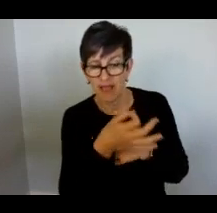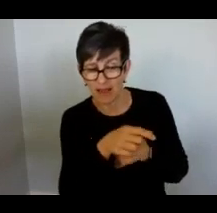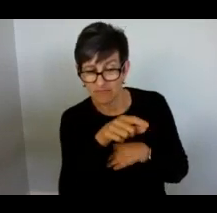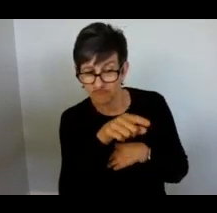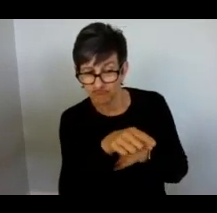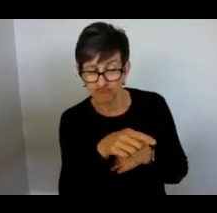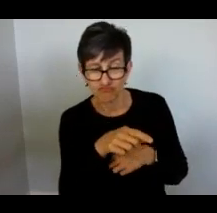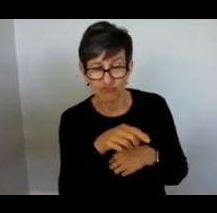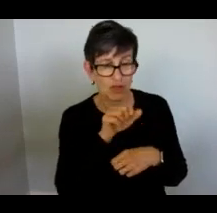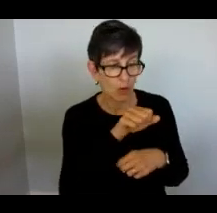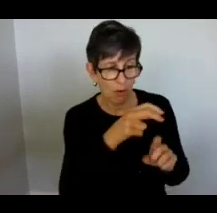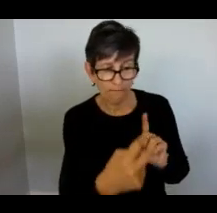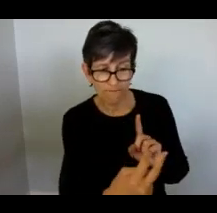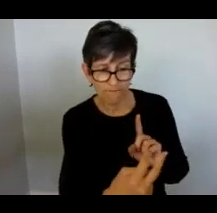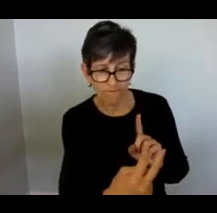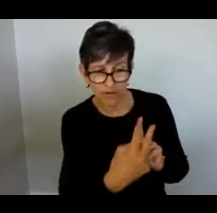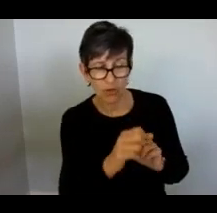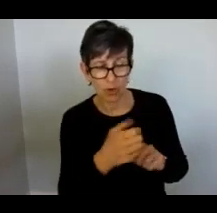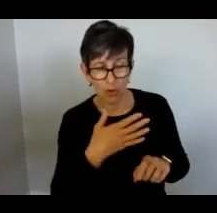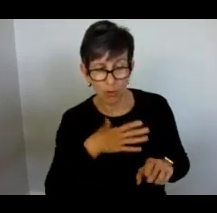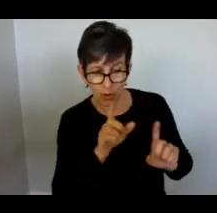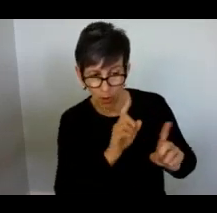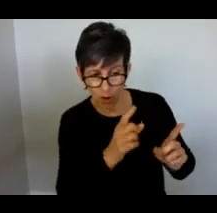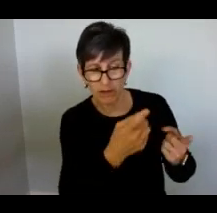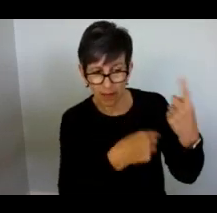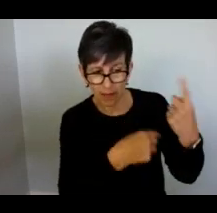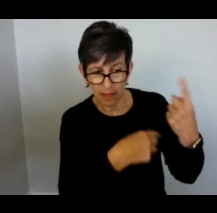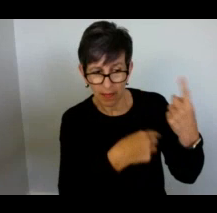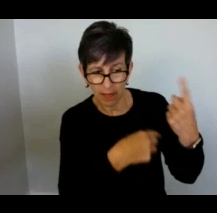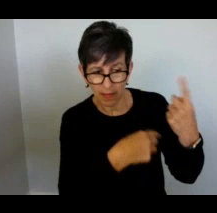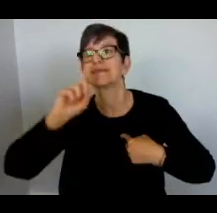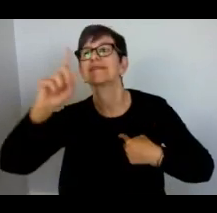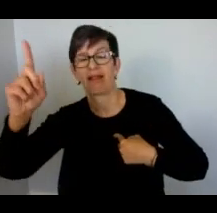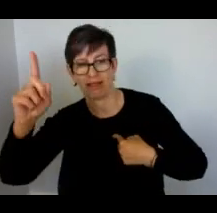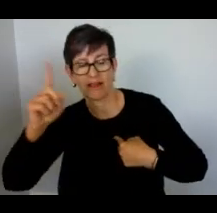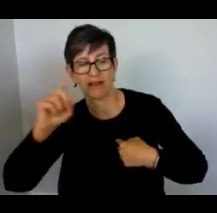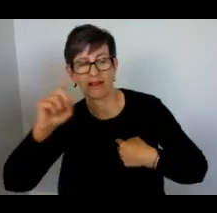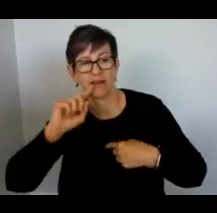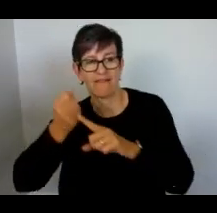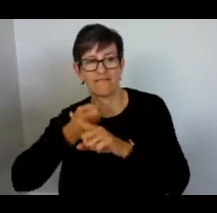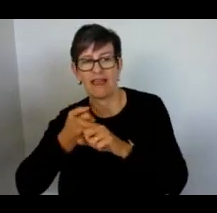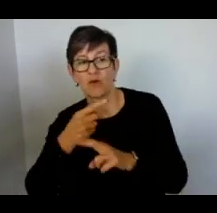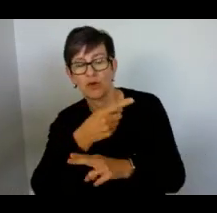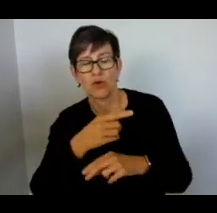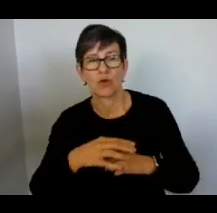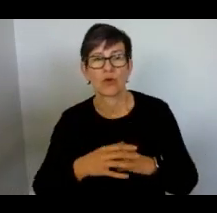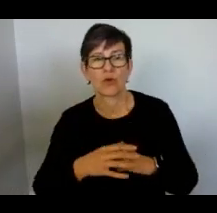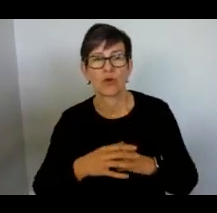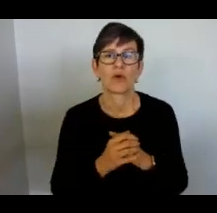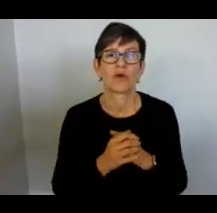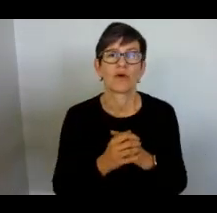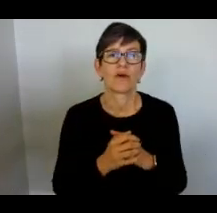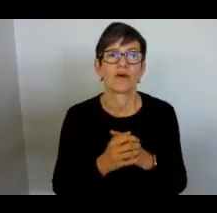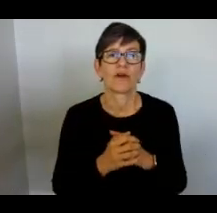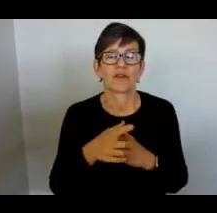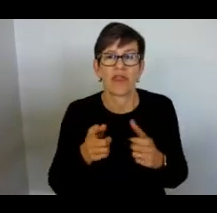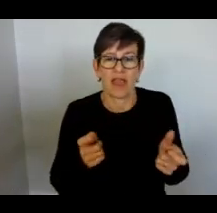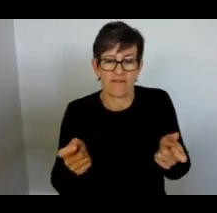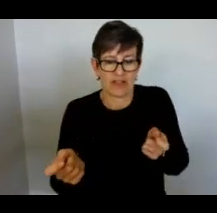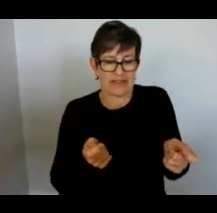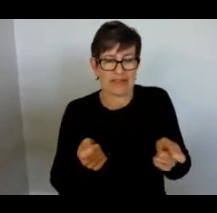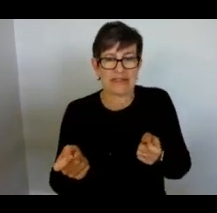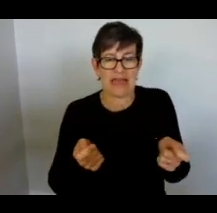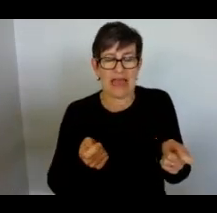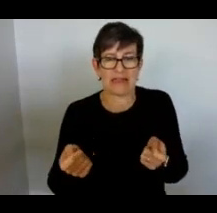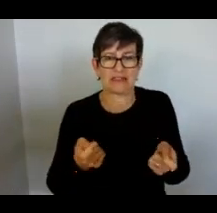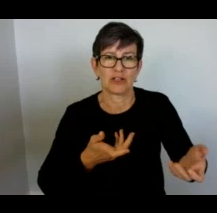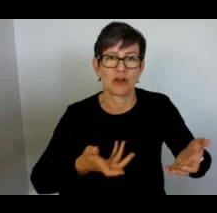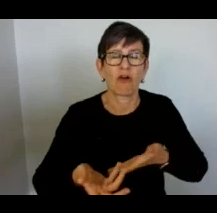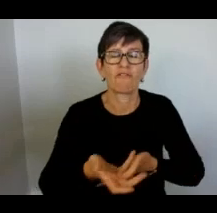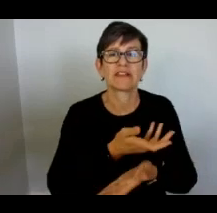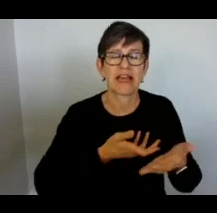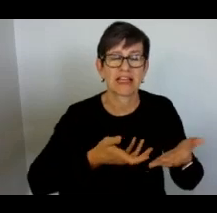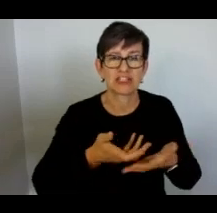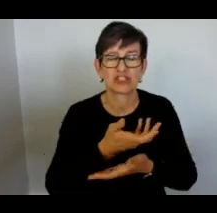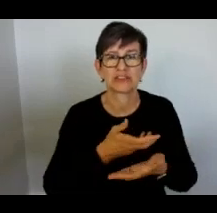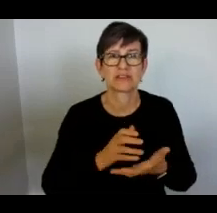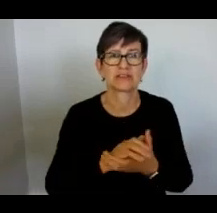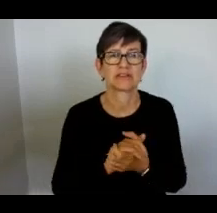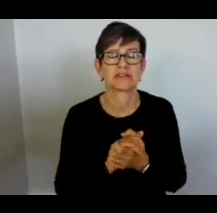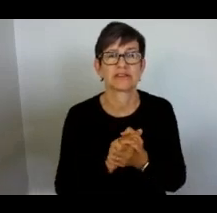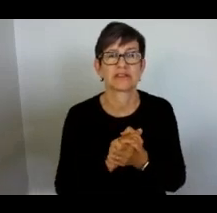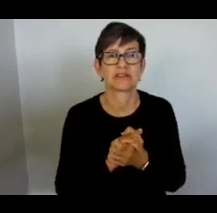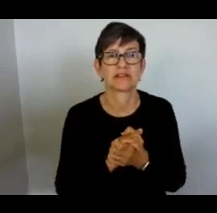court proceedings. They have that background. They can facilitate and guide...they are advocates for